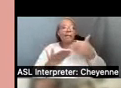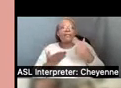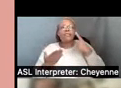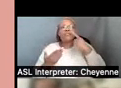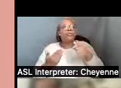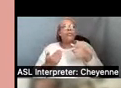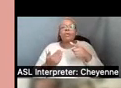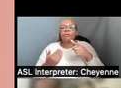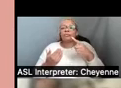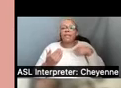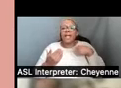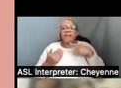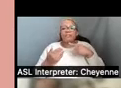and over again.